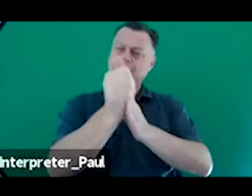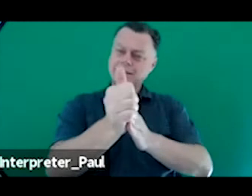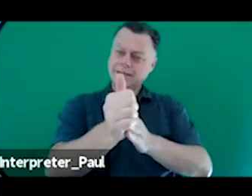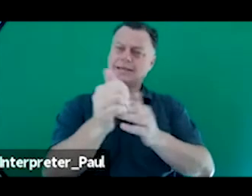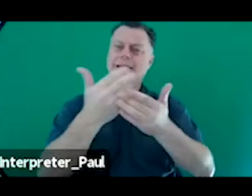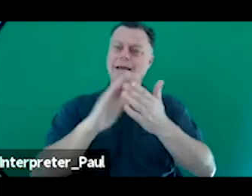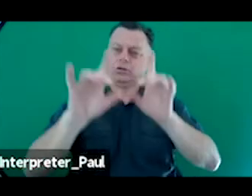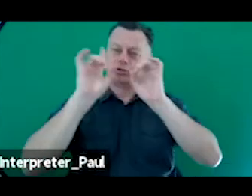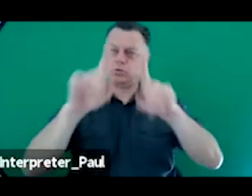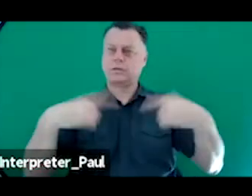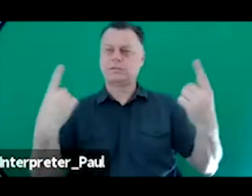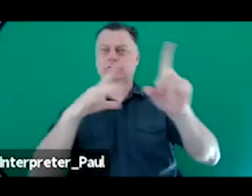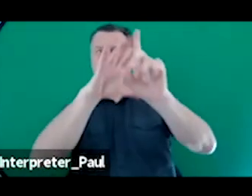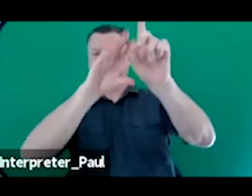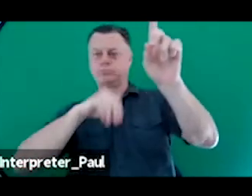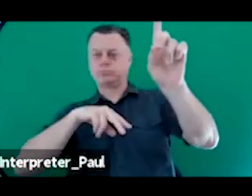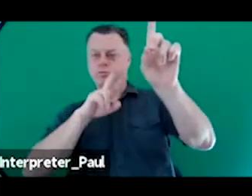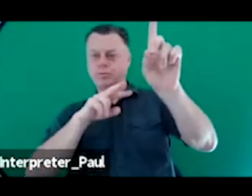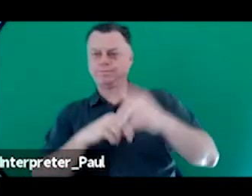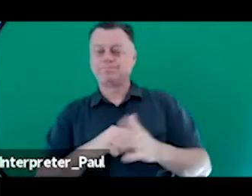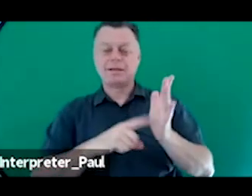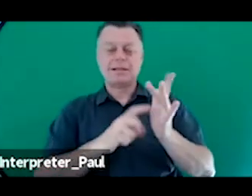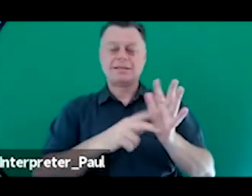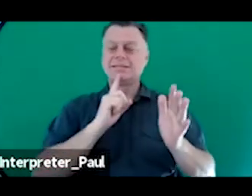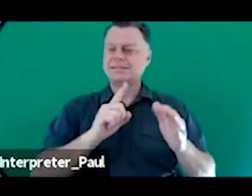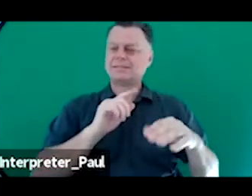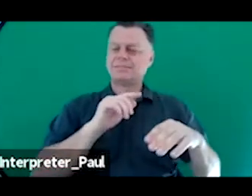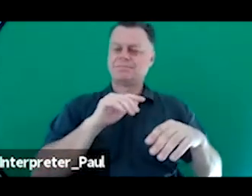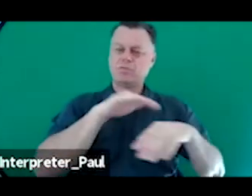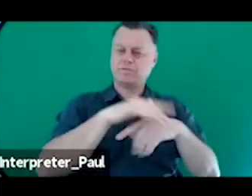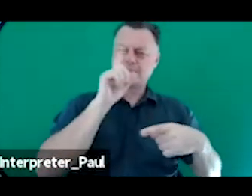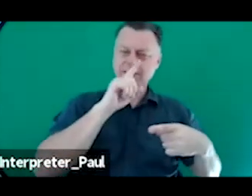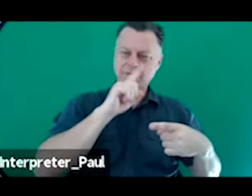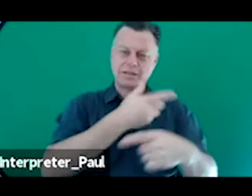to do it.” Let's see, Linda says, “It's about people empowering others and ensuring safe,